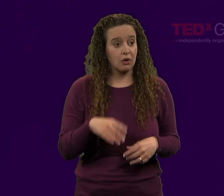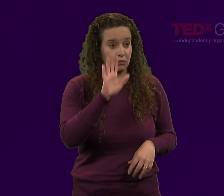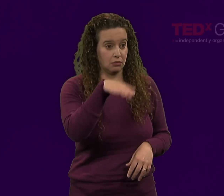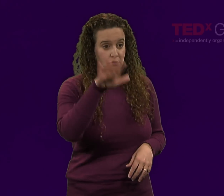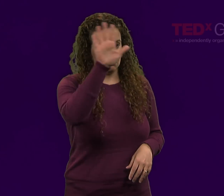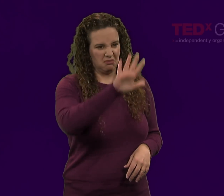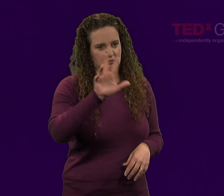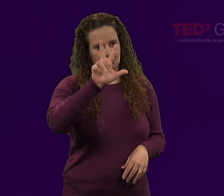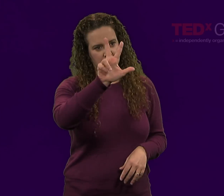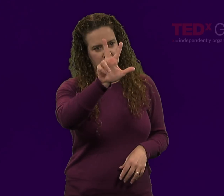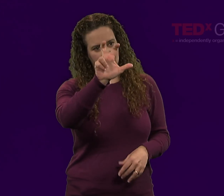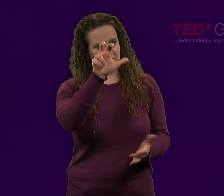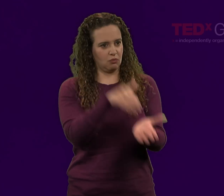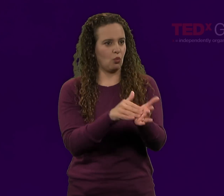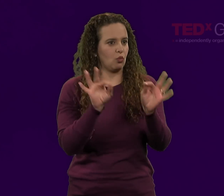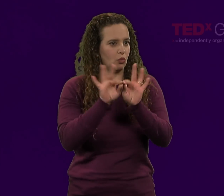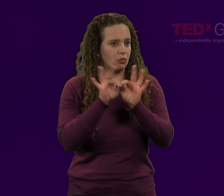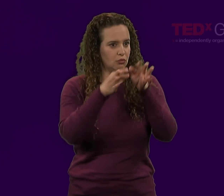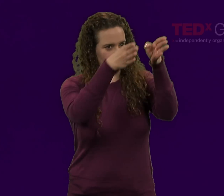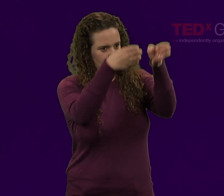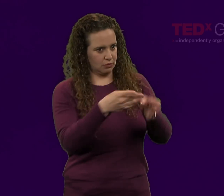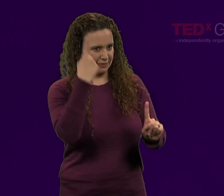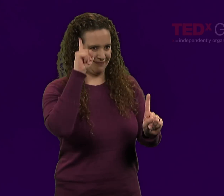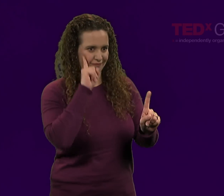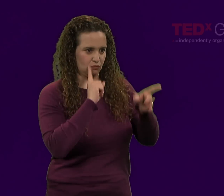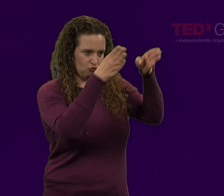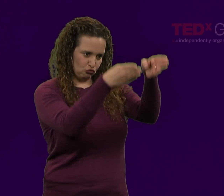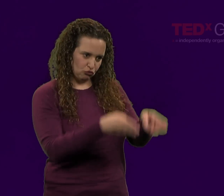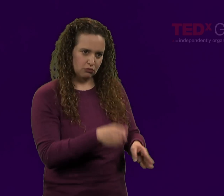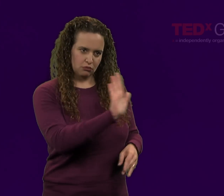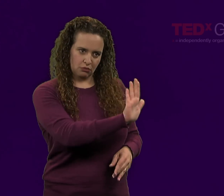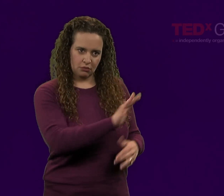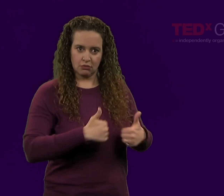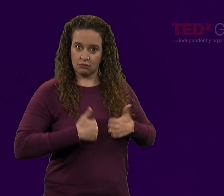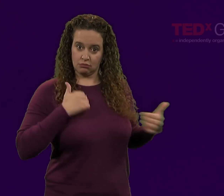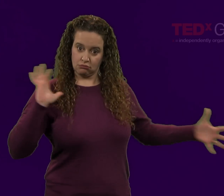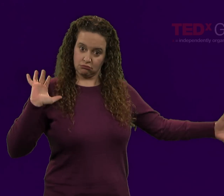about 300,000 dollars is spent on a person who is deaf.